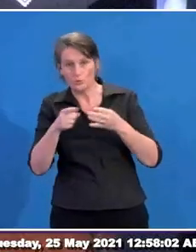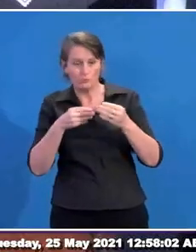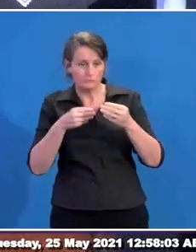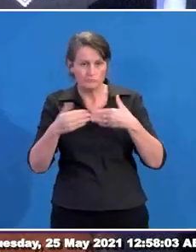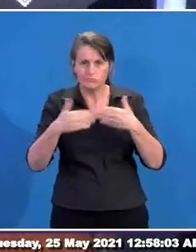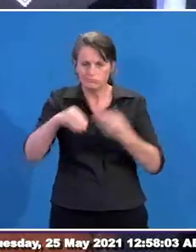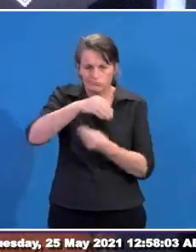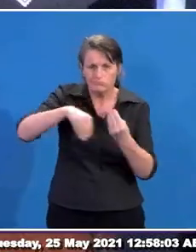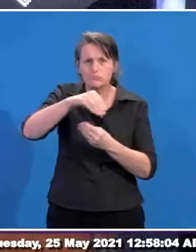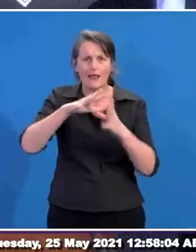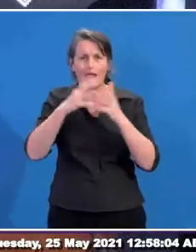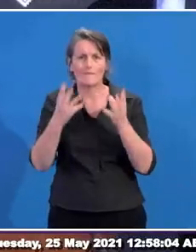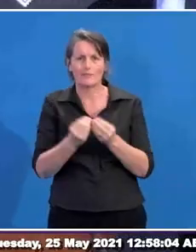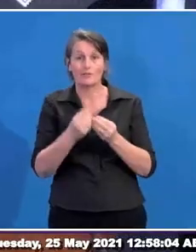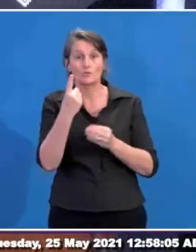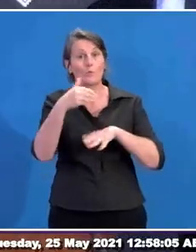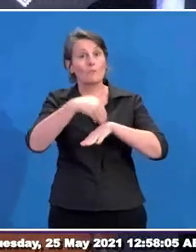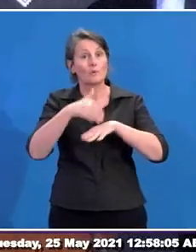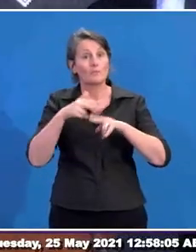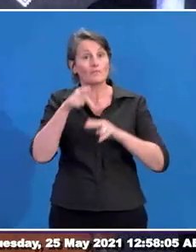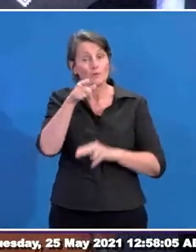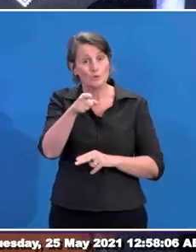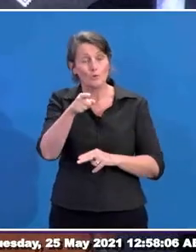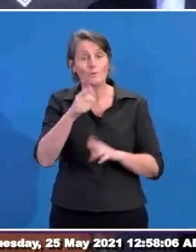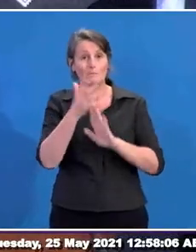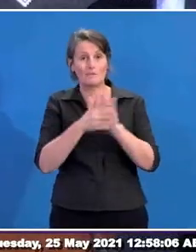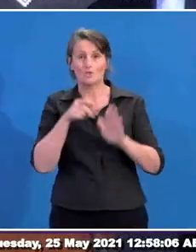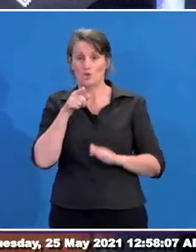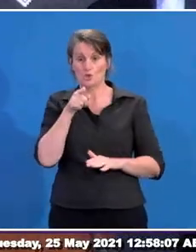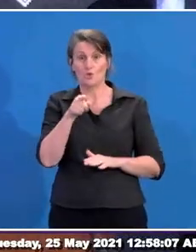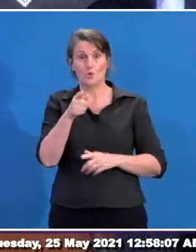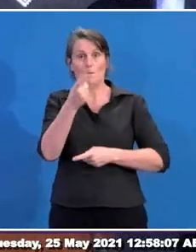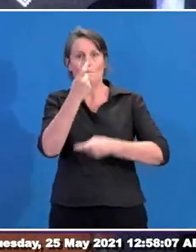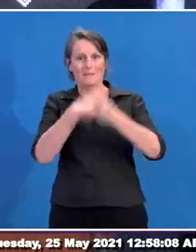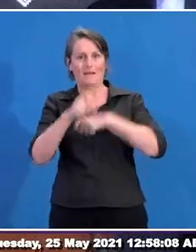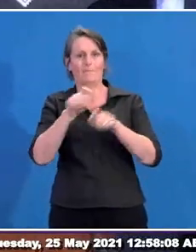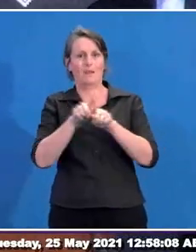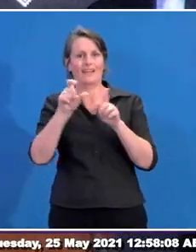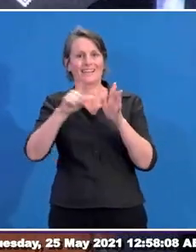And one of the issues for you is that you've had to step in and almost become the case manager SOPHIA: Yes.